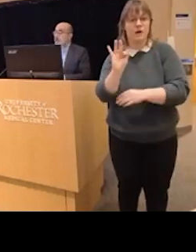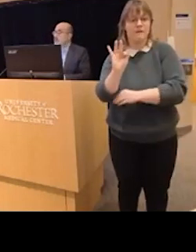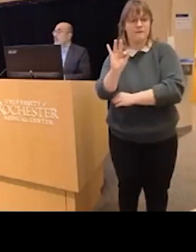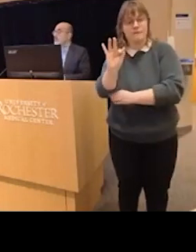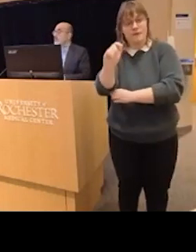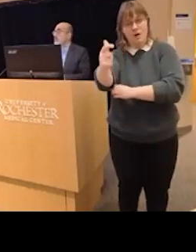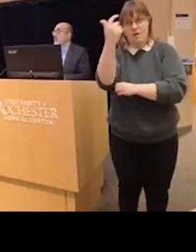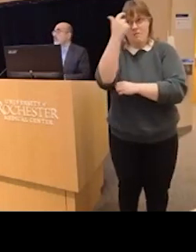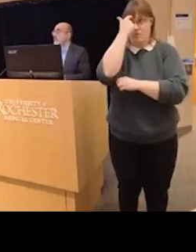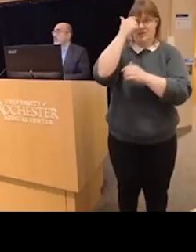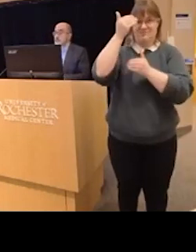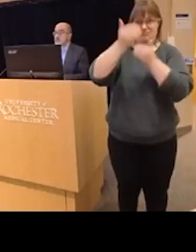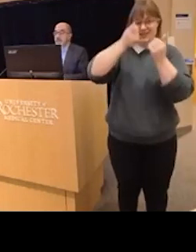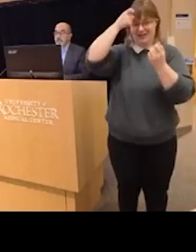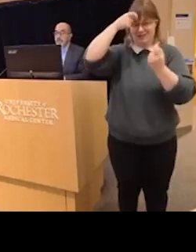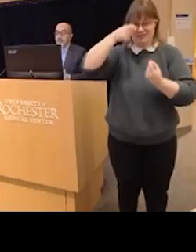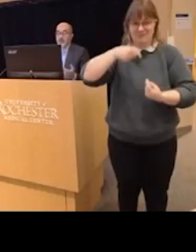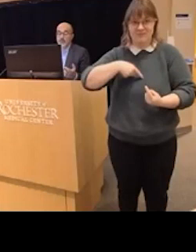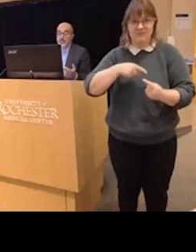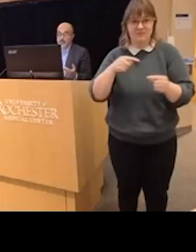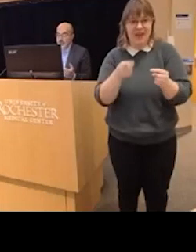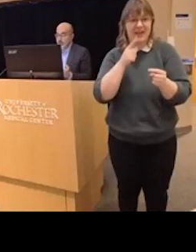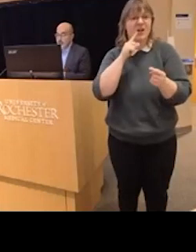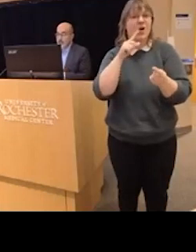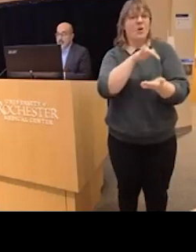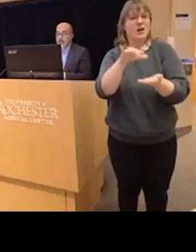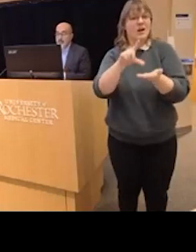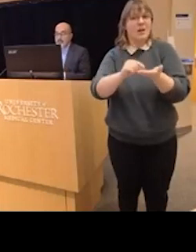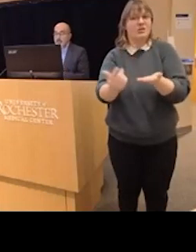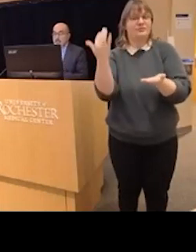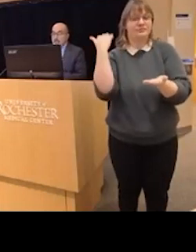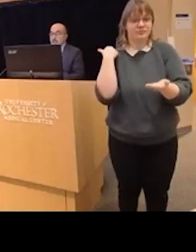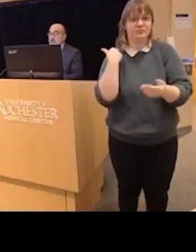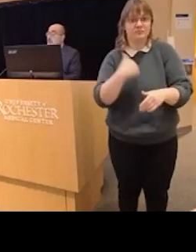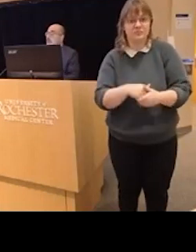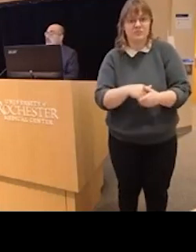brain's processing of pain this is a study we published many years ago um looking at Aros